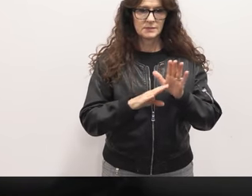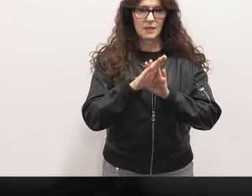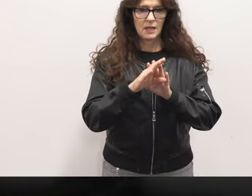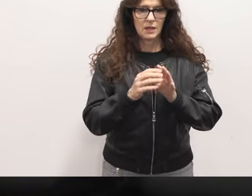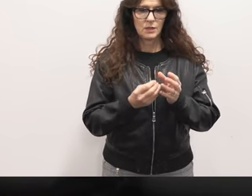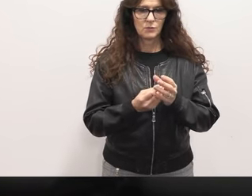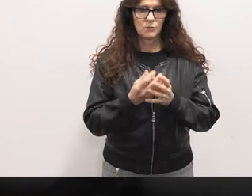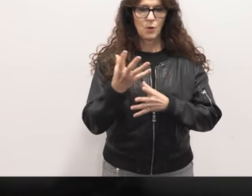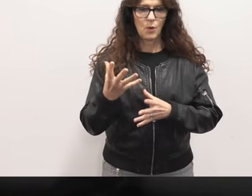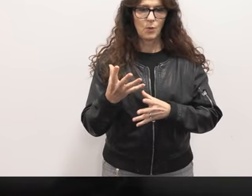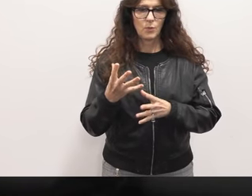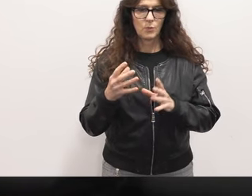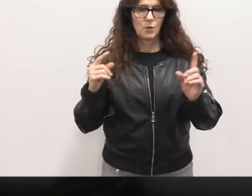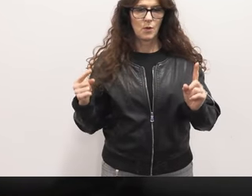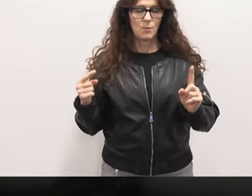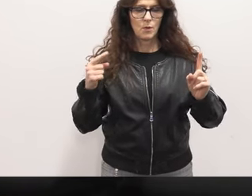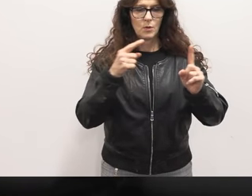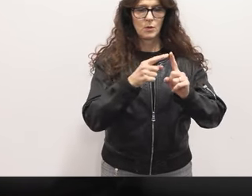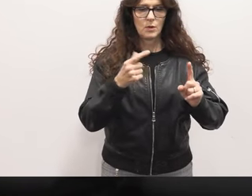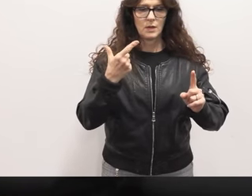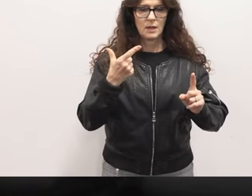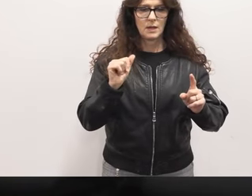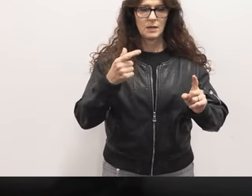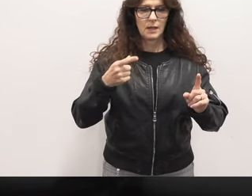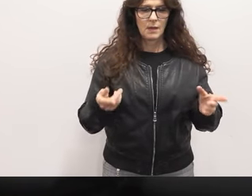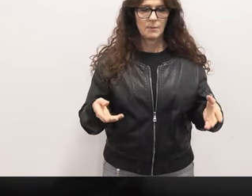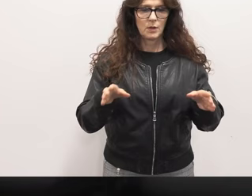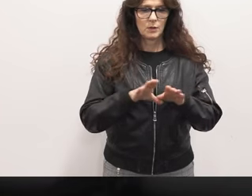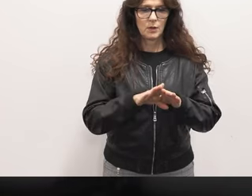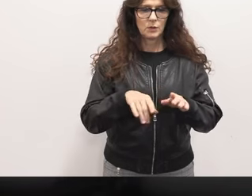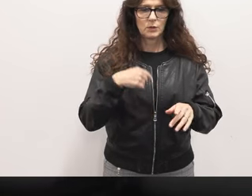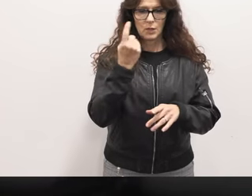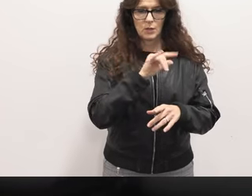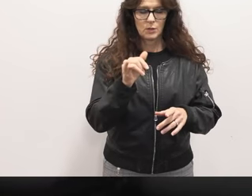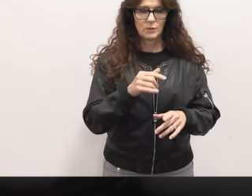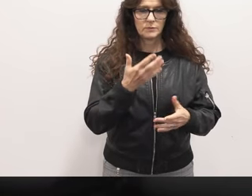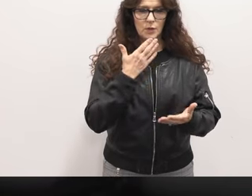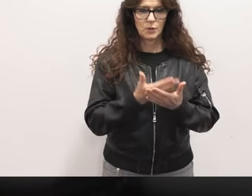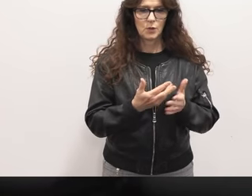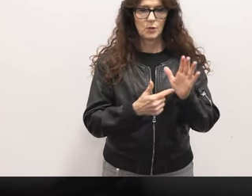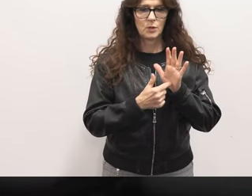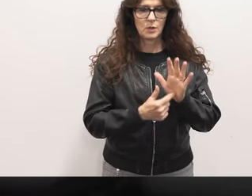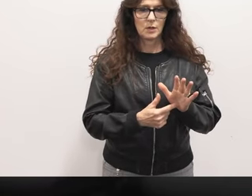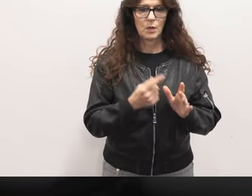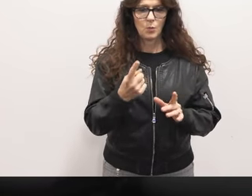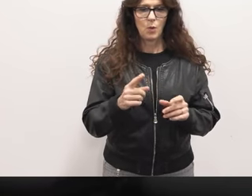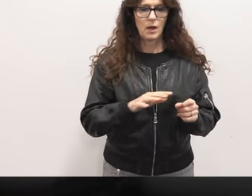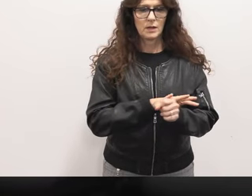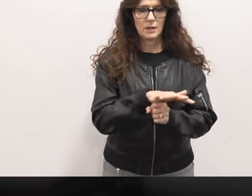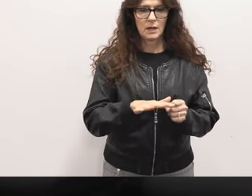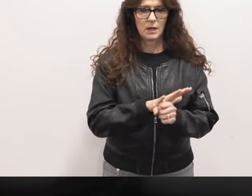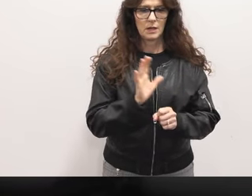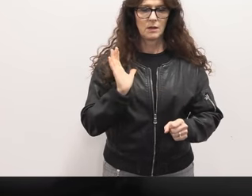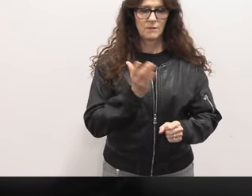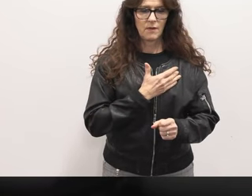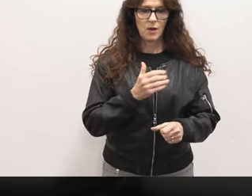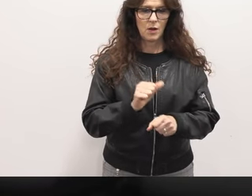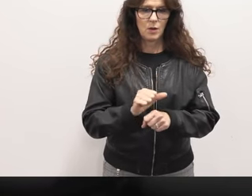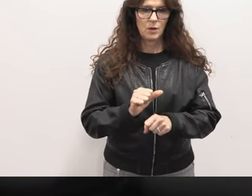or moving towards gap closure can look like. That's a good representation in one area of our work. [Juan Benitez] You preempted me, Dr. Baker.